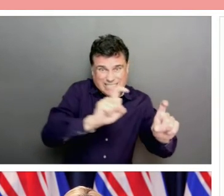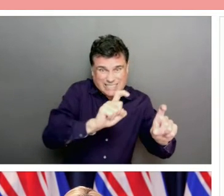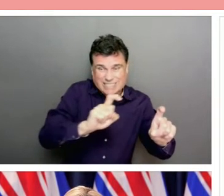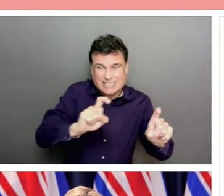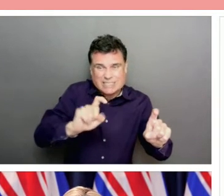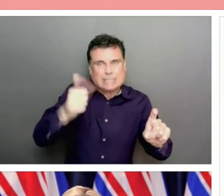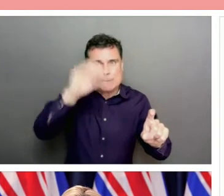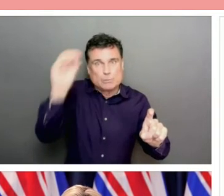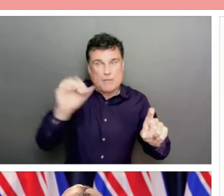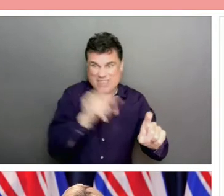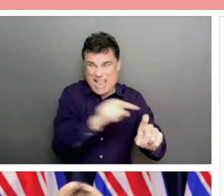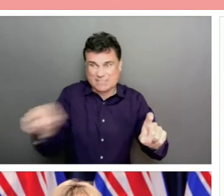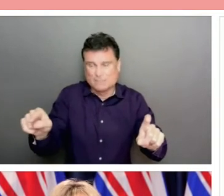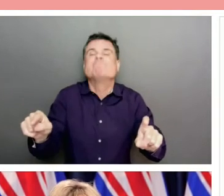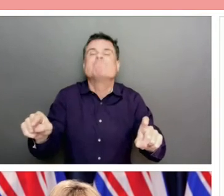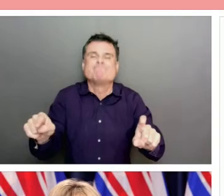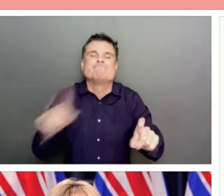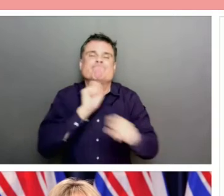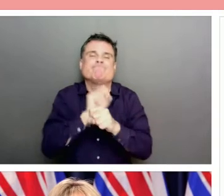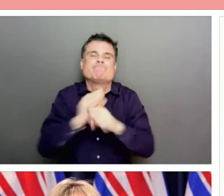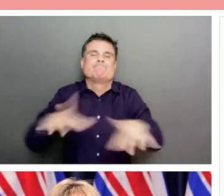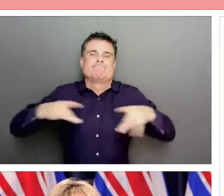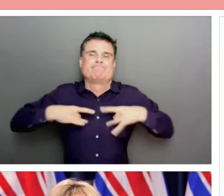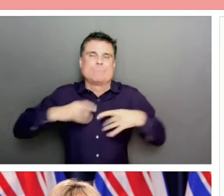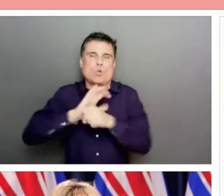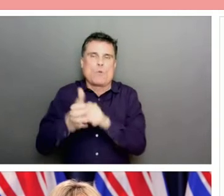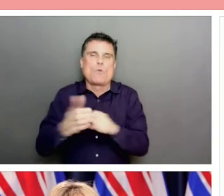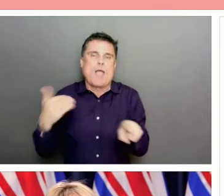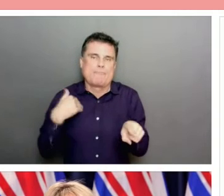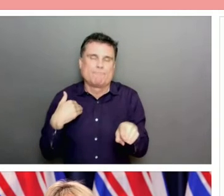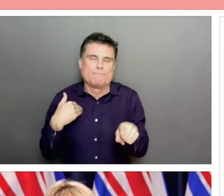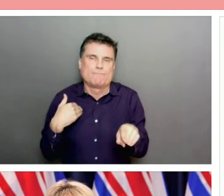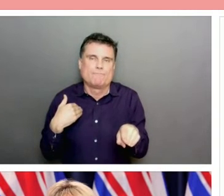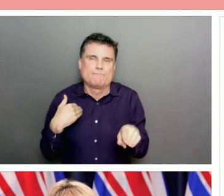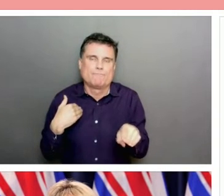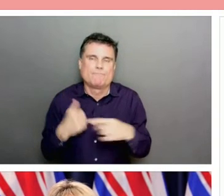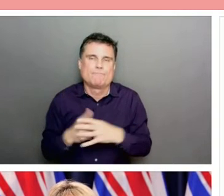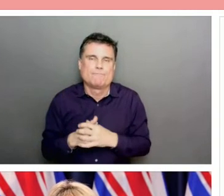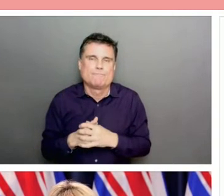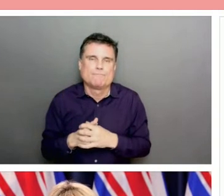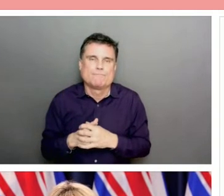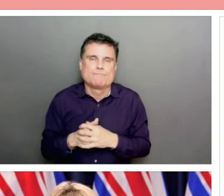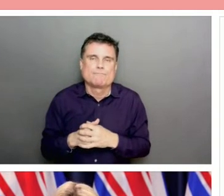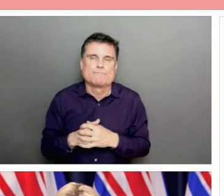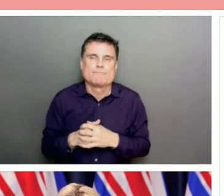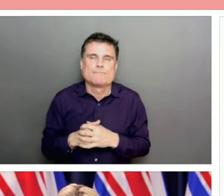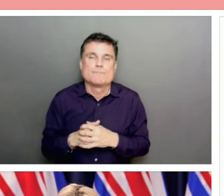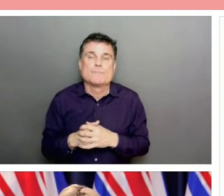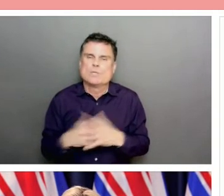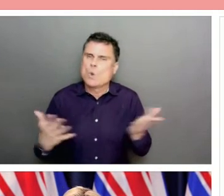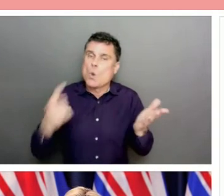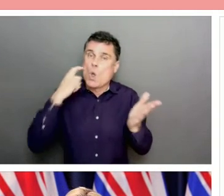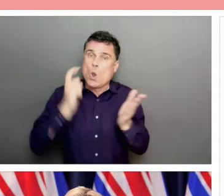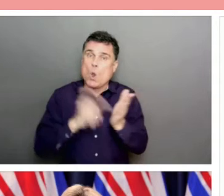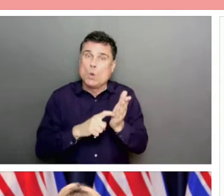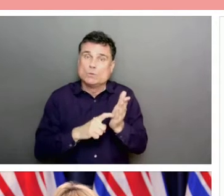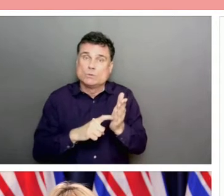What it tells us is that we had an increasing rate of testing, we had an increasing rate of positivity into November,